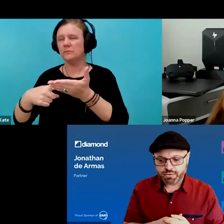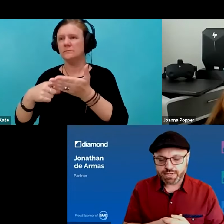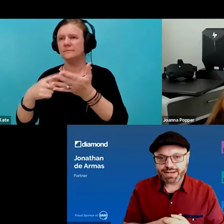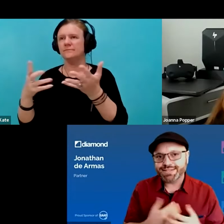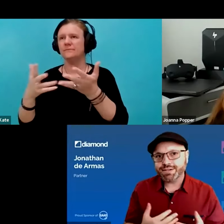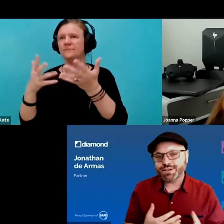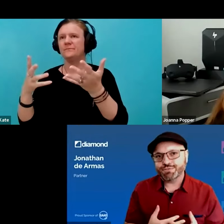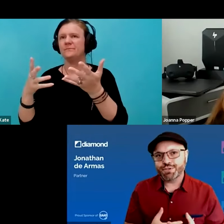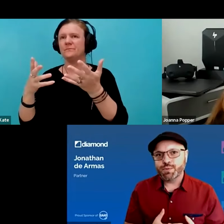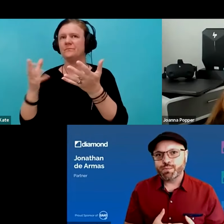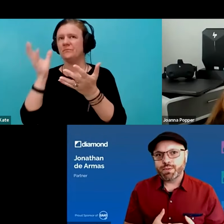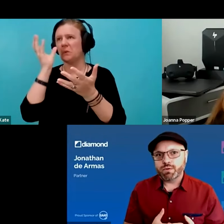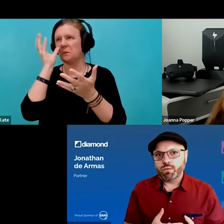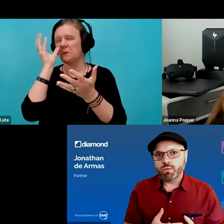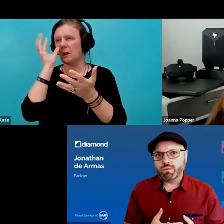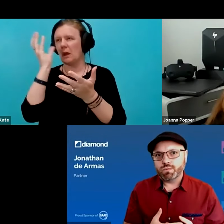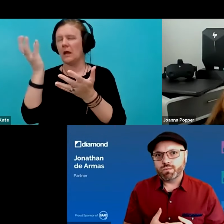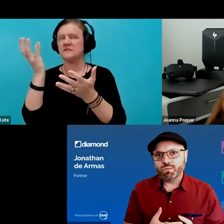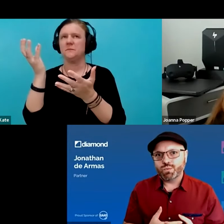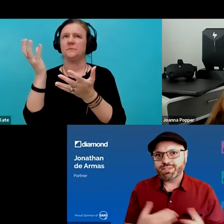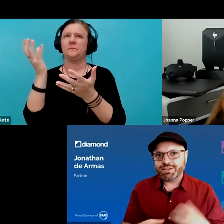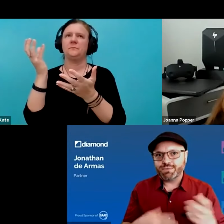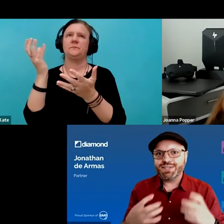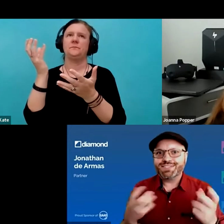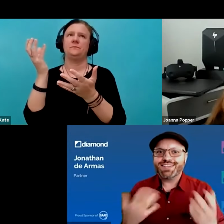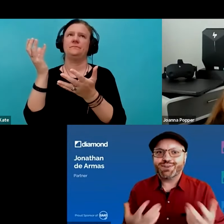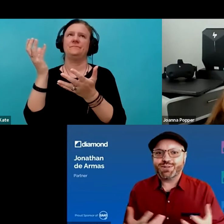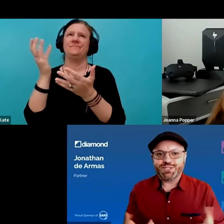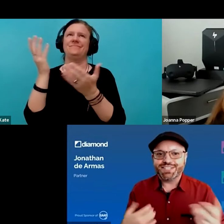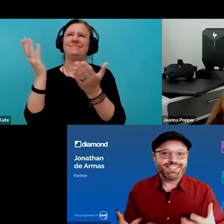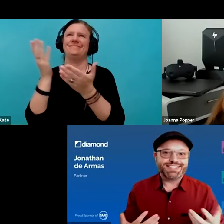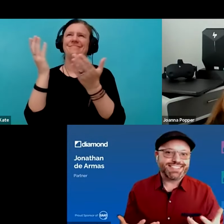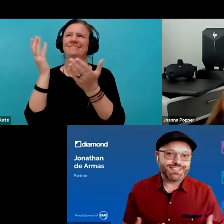Jonathan de Armas: The idea of you know what what is the technology does exist,